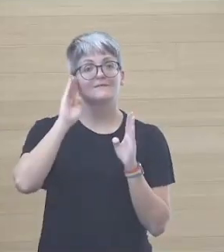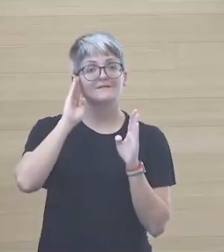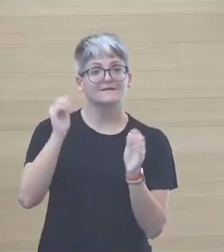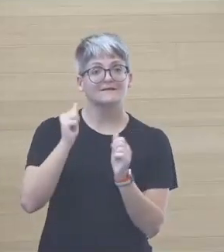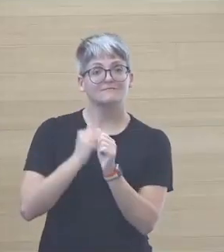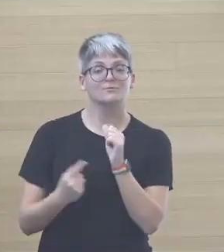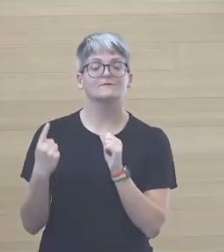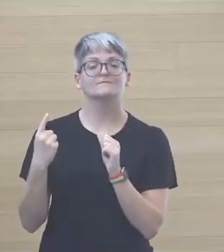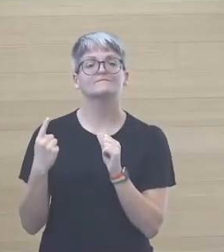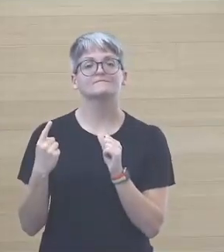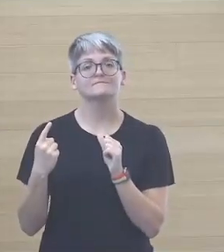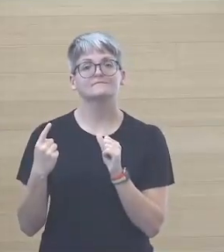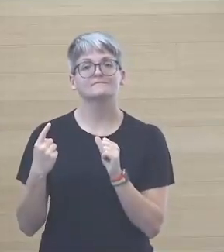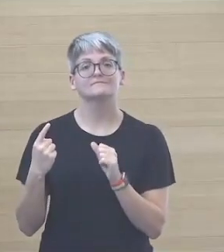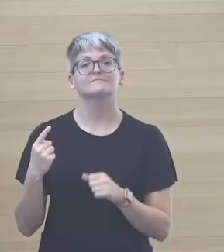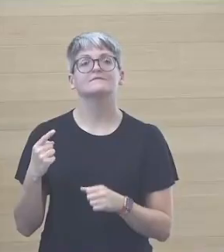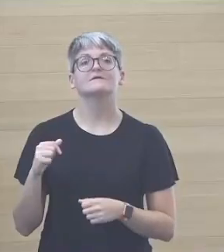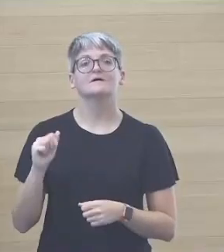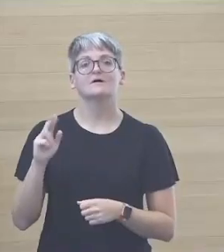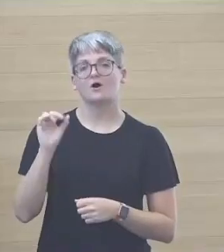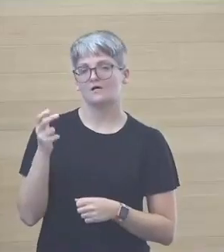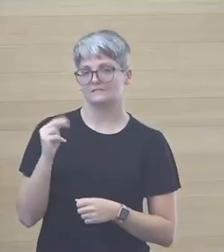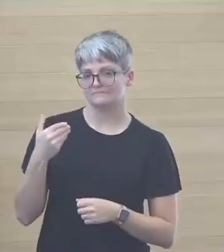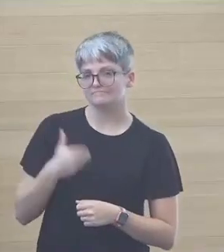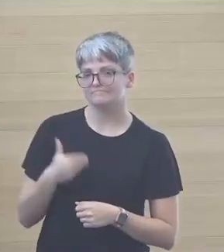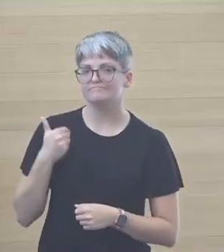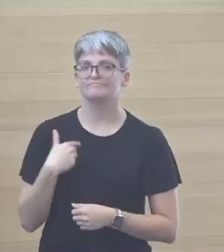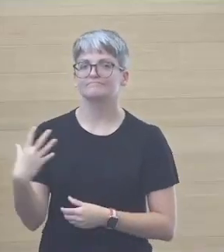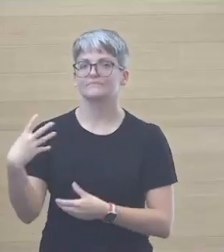My name is Austin and I've been involved since the beginning,